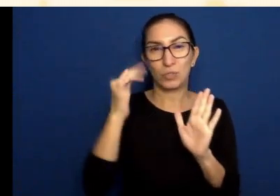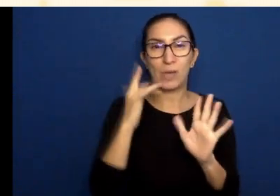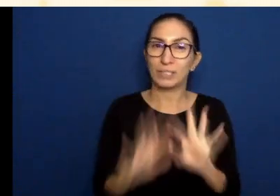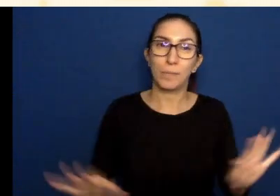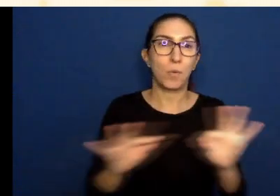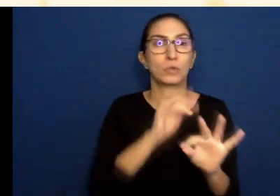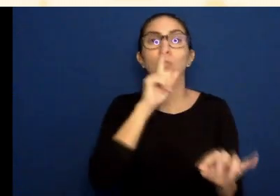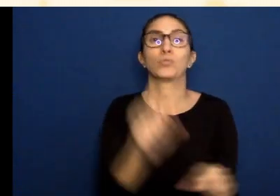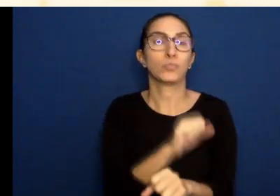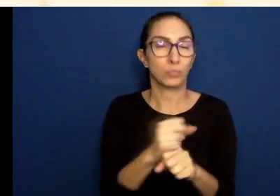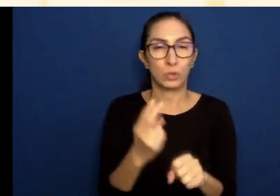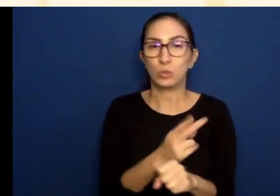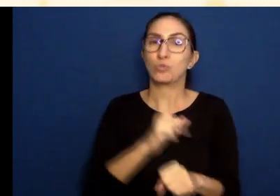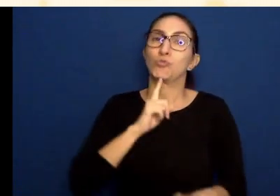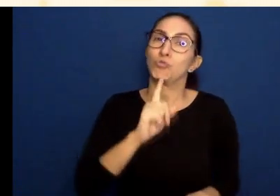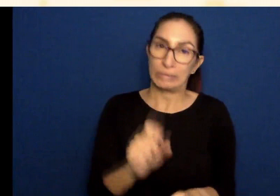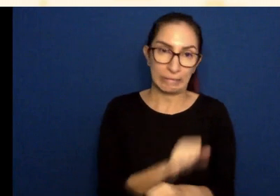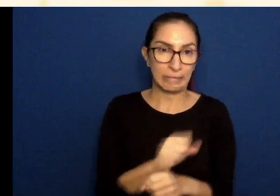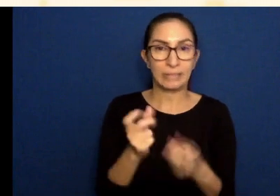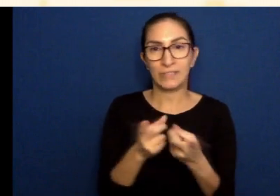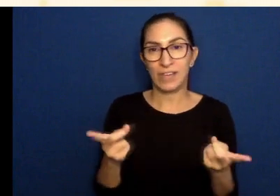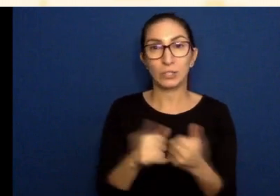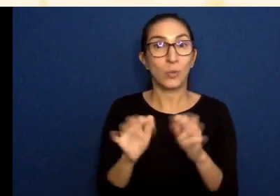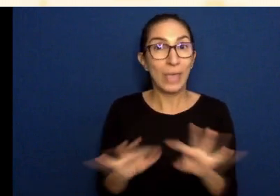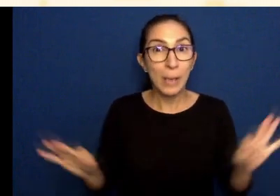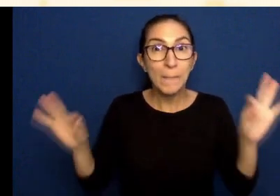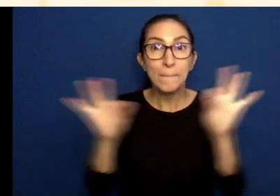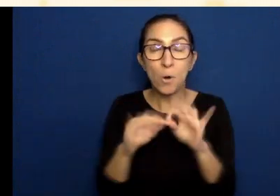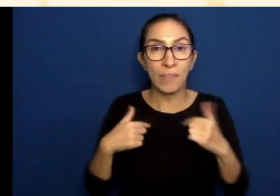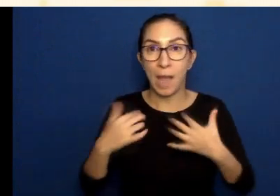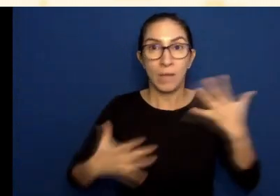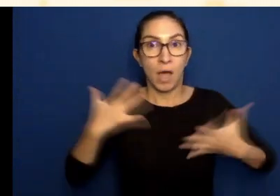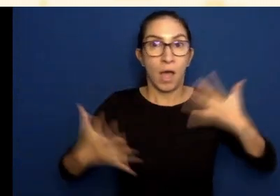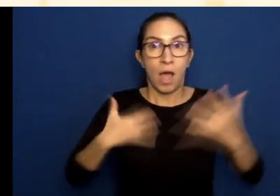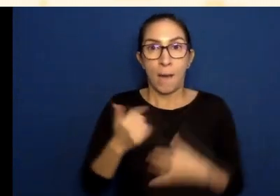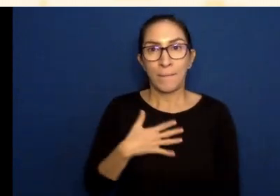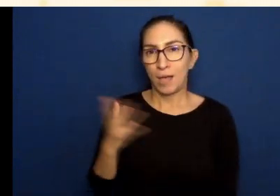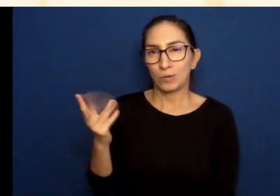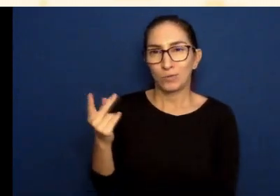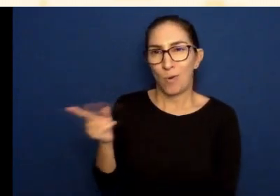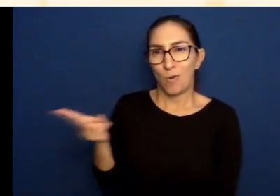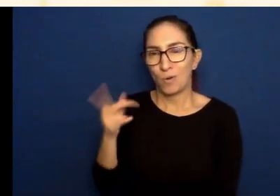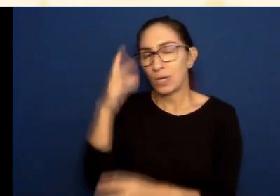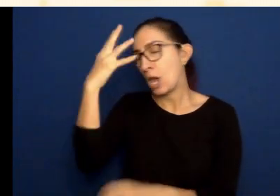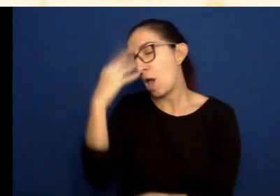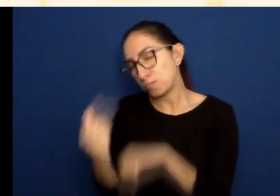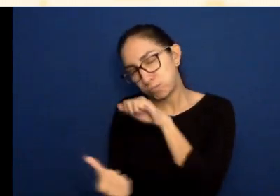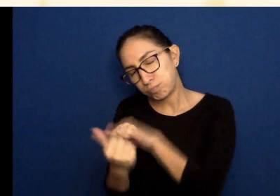and the Ugly. There’s just all of these examples. So this is why you absolutely have to test with real devices.